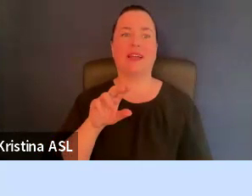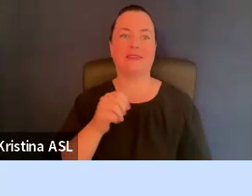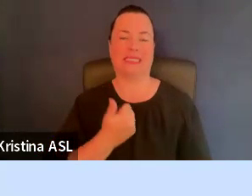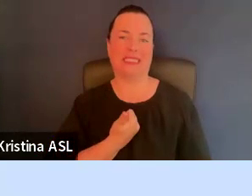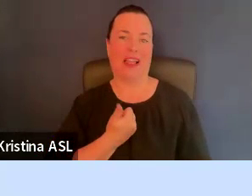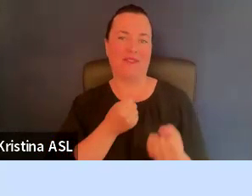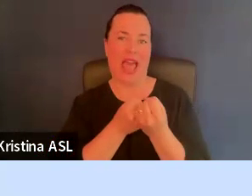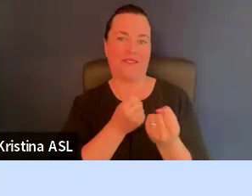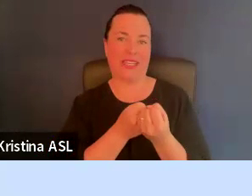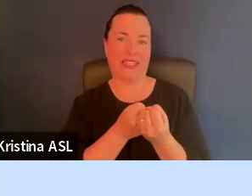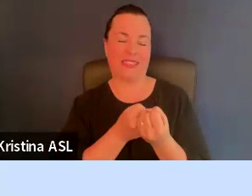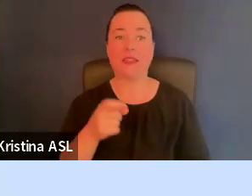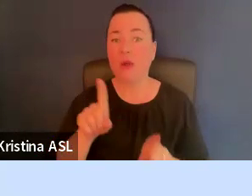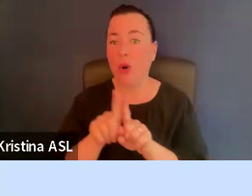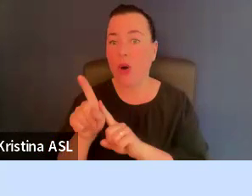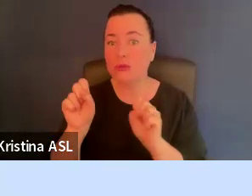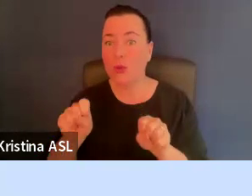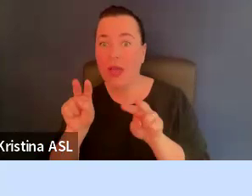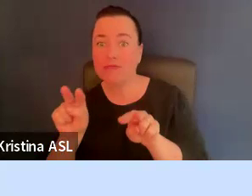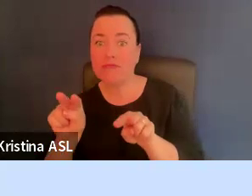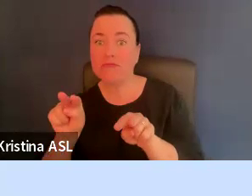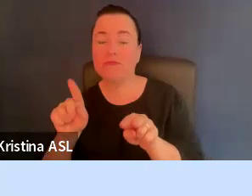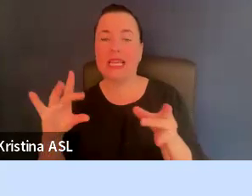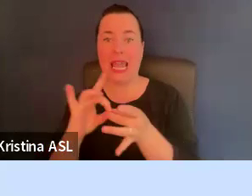by connecting with us on X @DisabilityRtsFL.